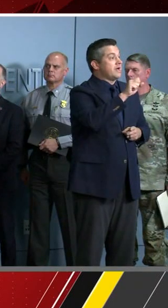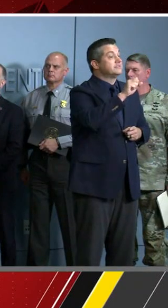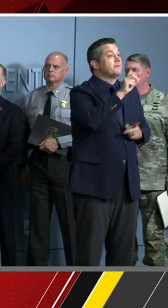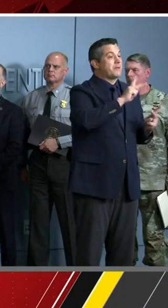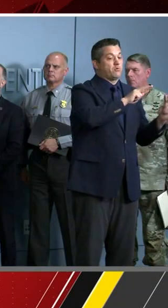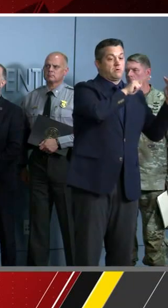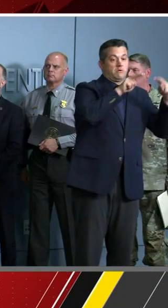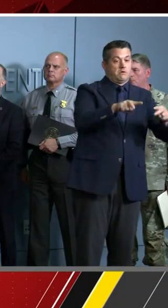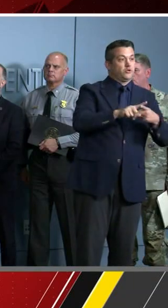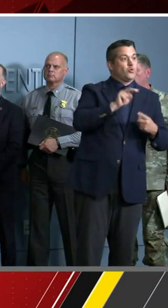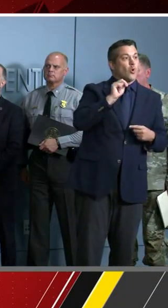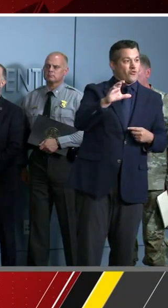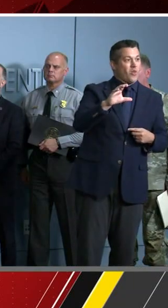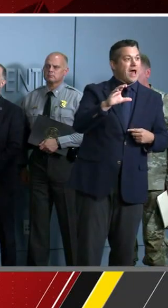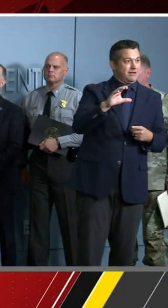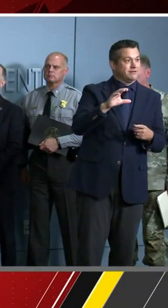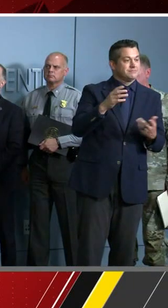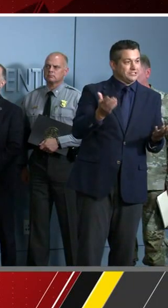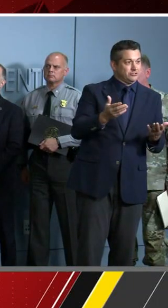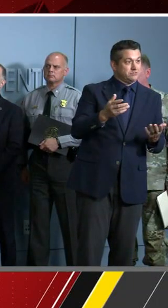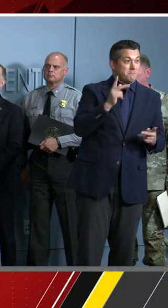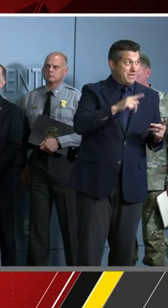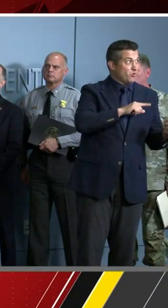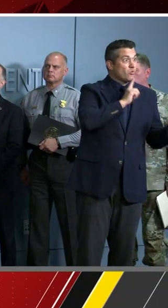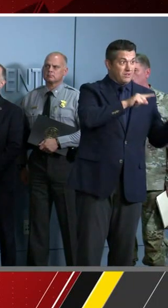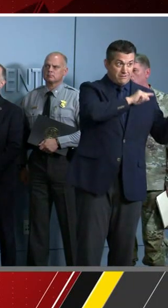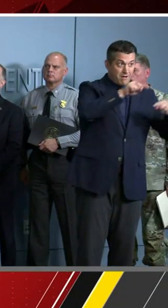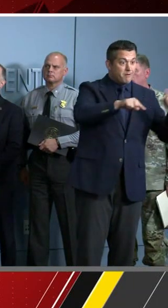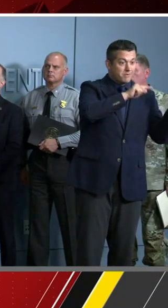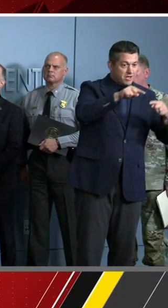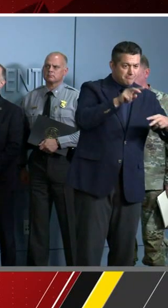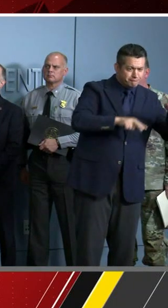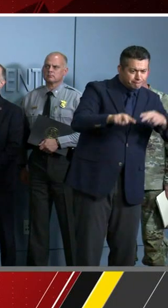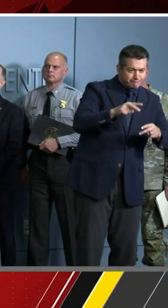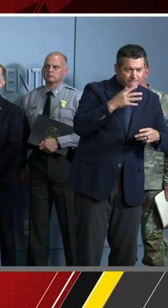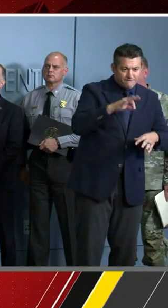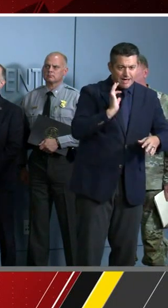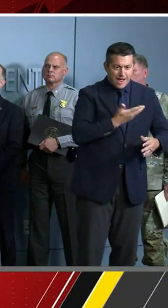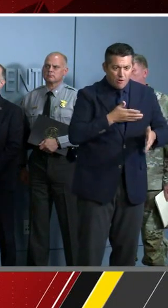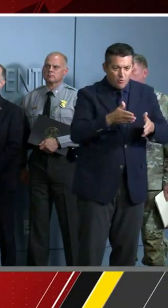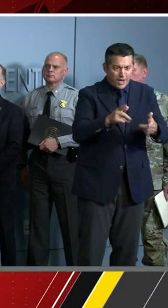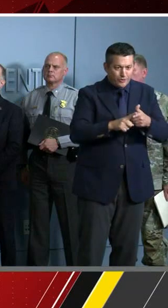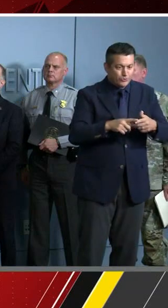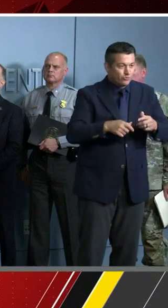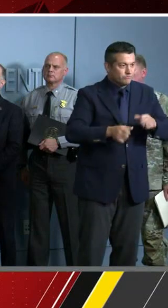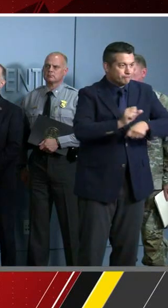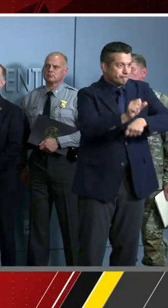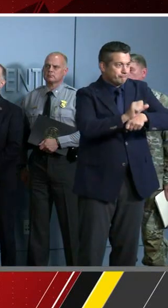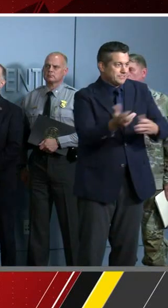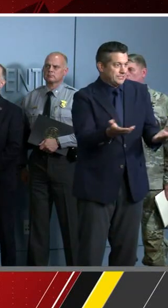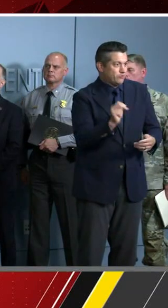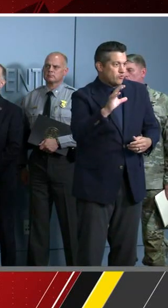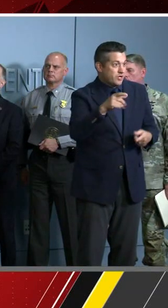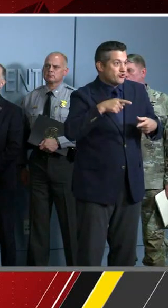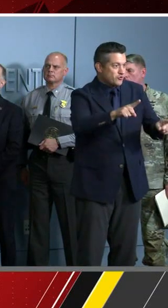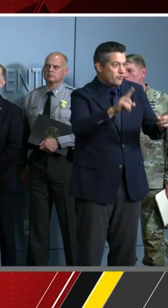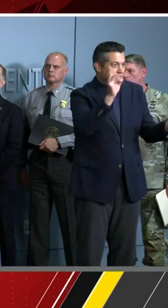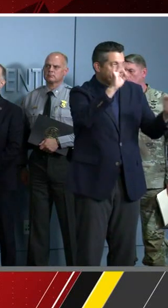center, people come from all over the country to look at how